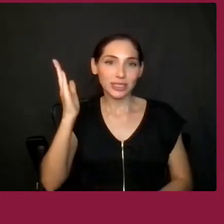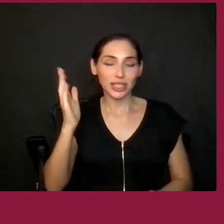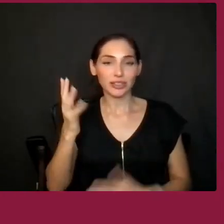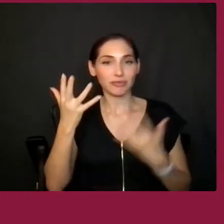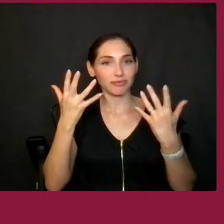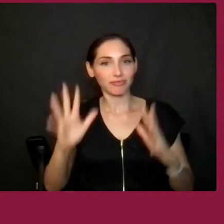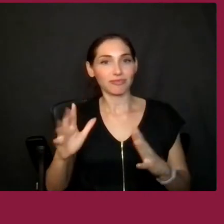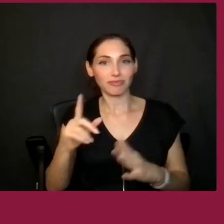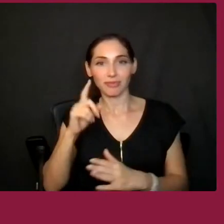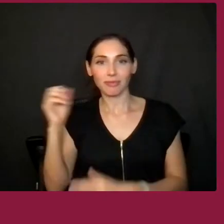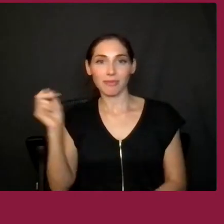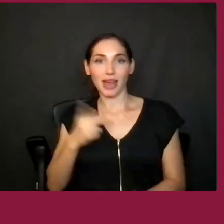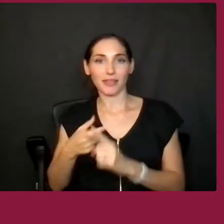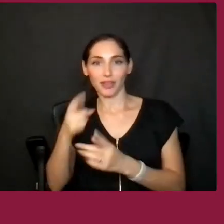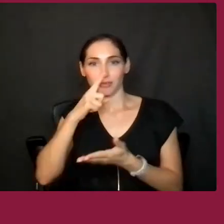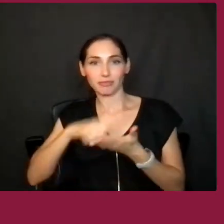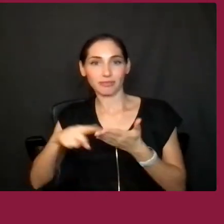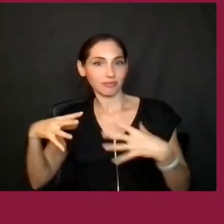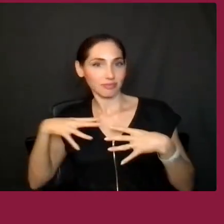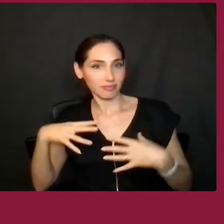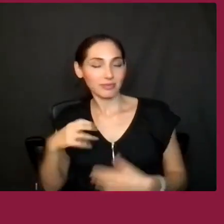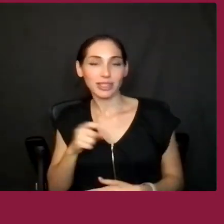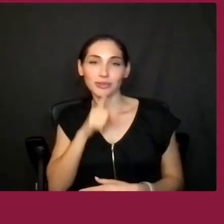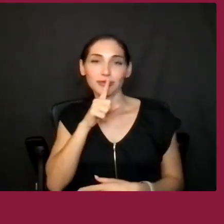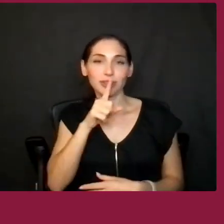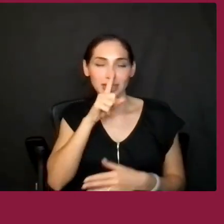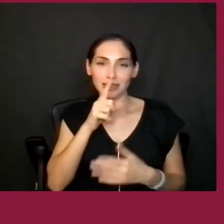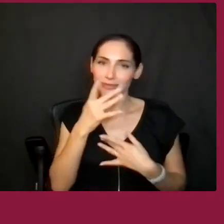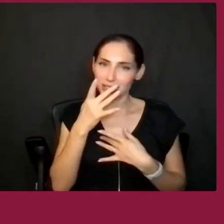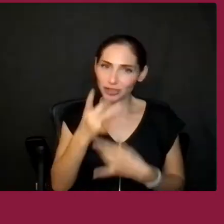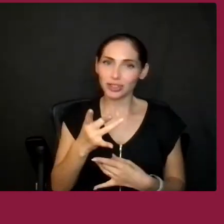And, um, very, very interesting presenters this evening.